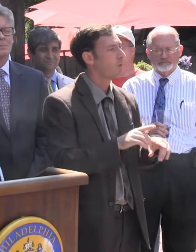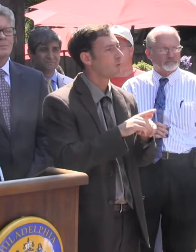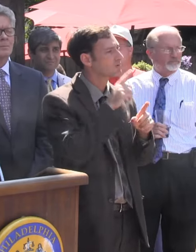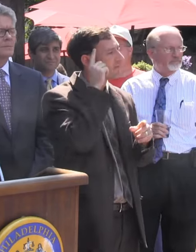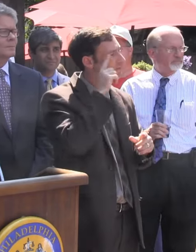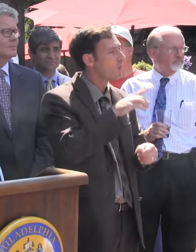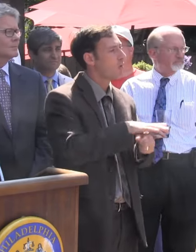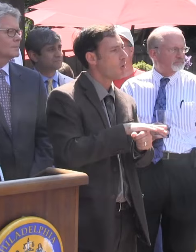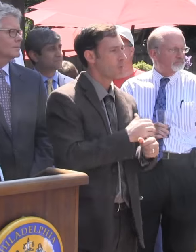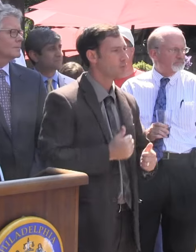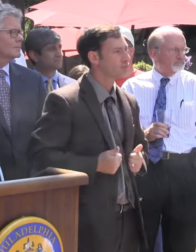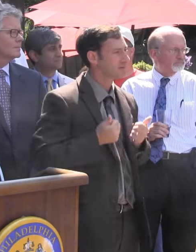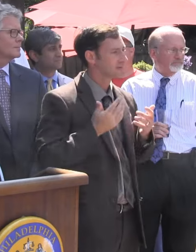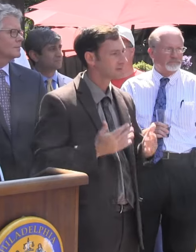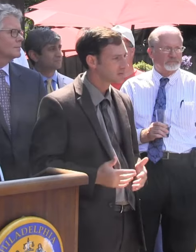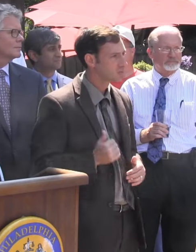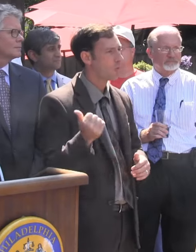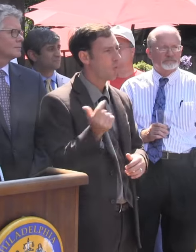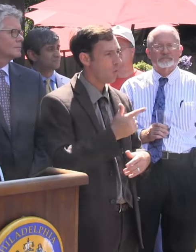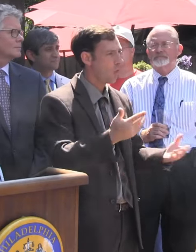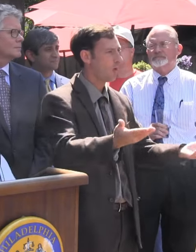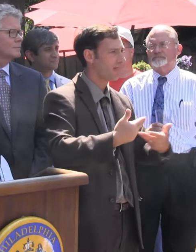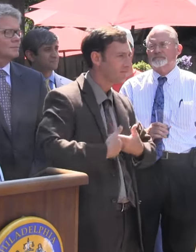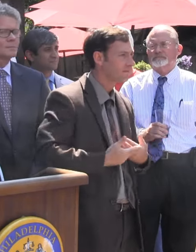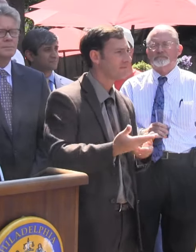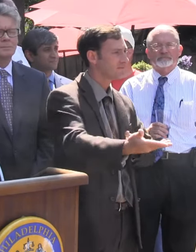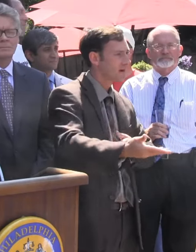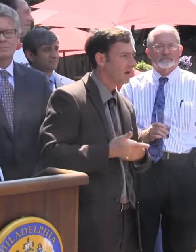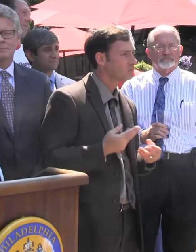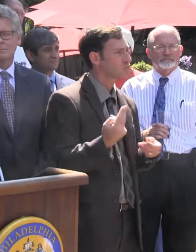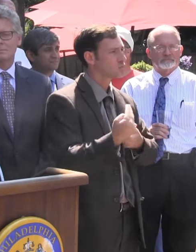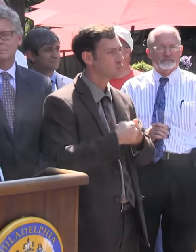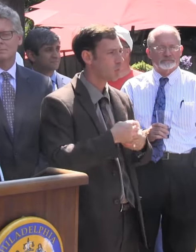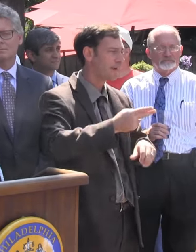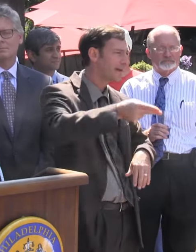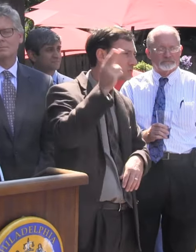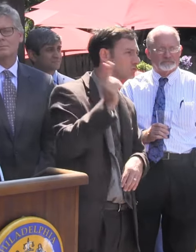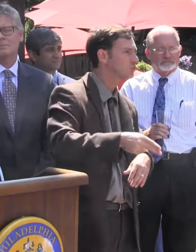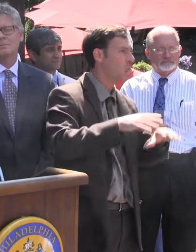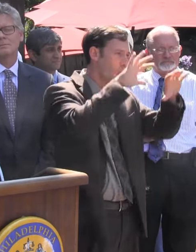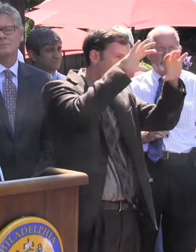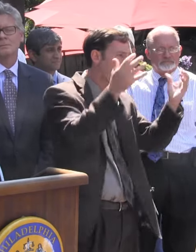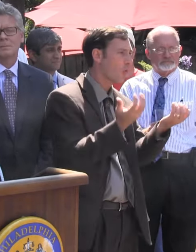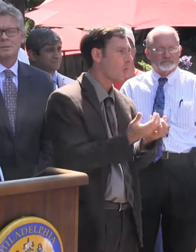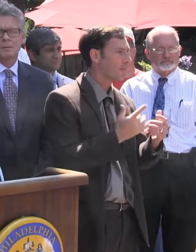residents. All of whom are invited to join in this historic, global event. And before